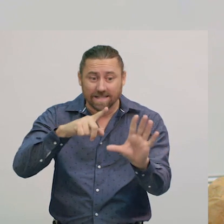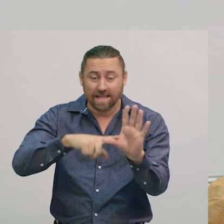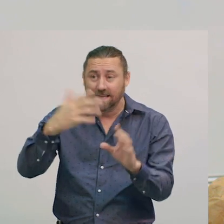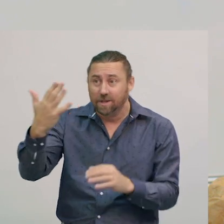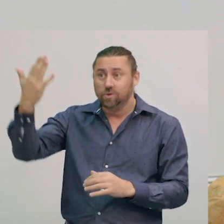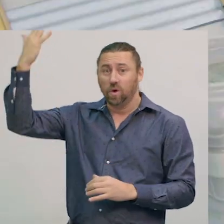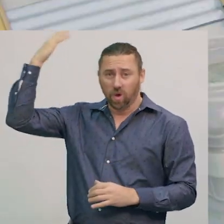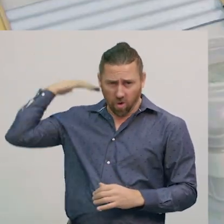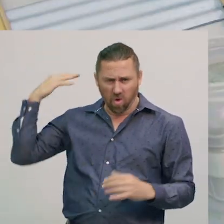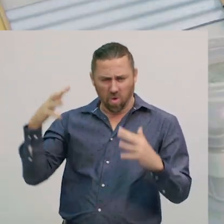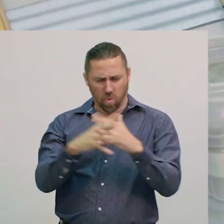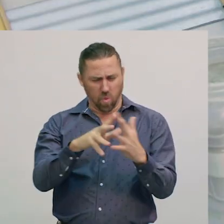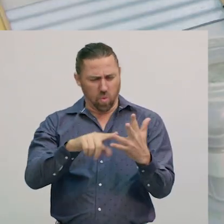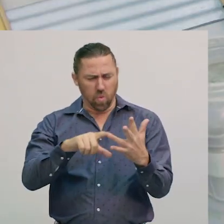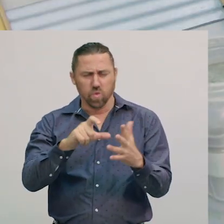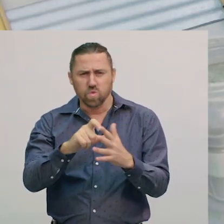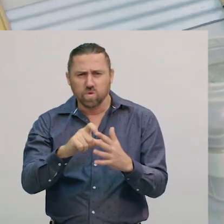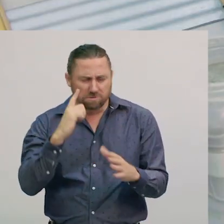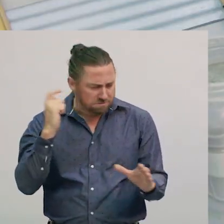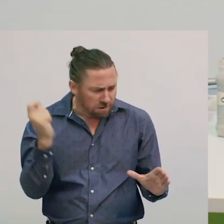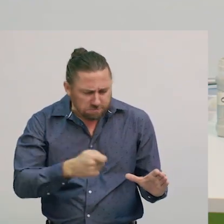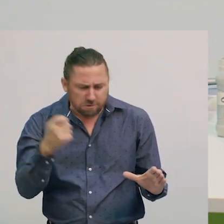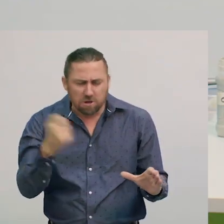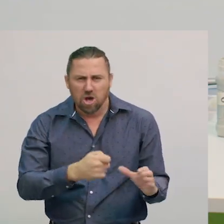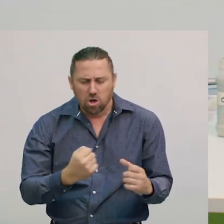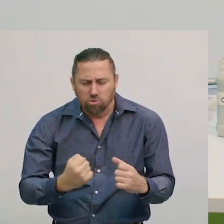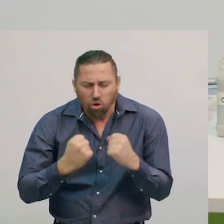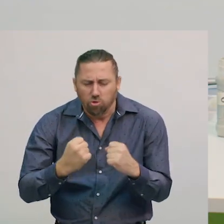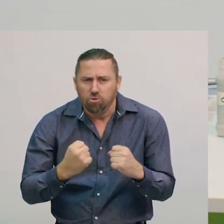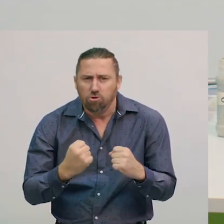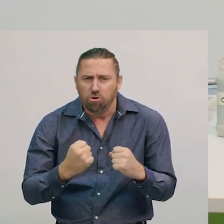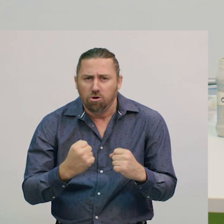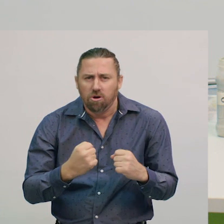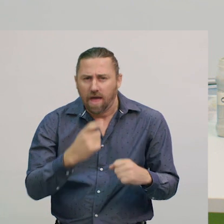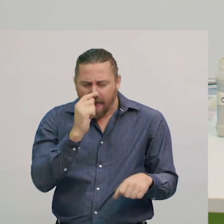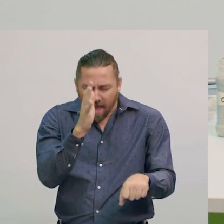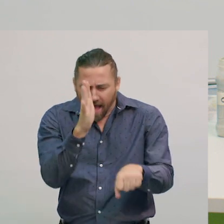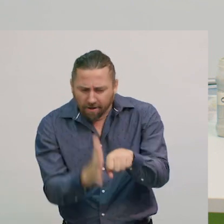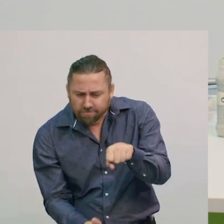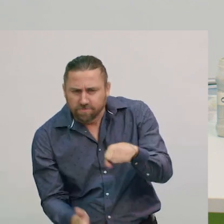Wood’s quite strong and it’s fairly easy for builders to cut and join it.